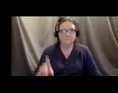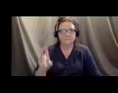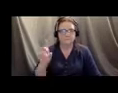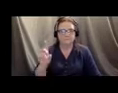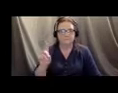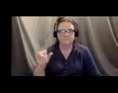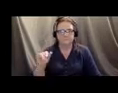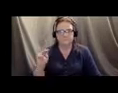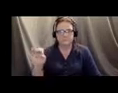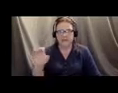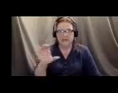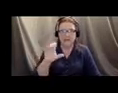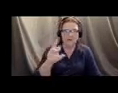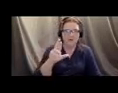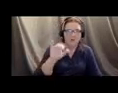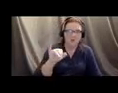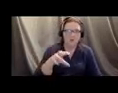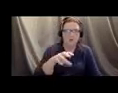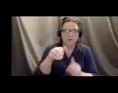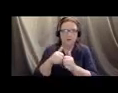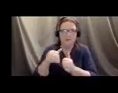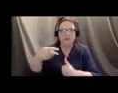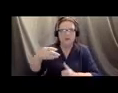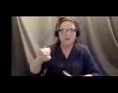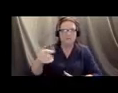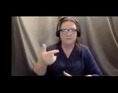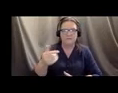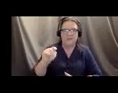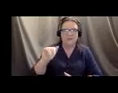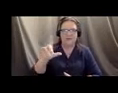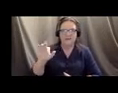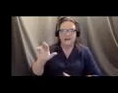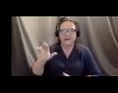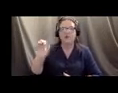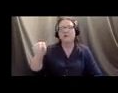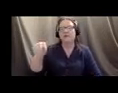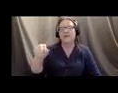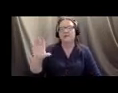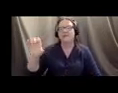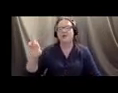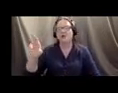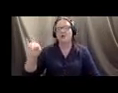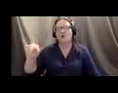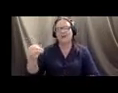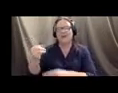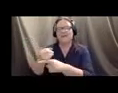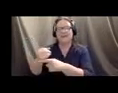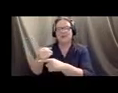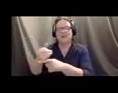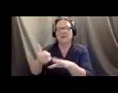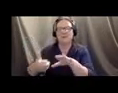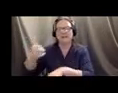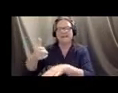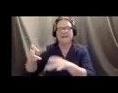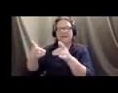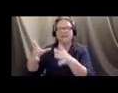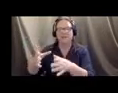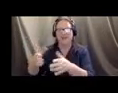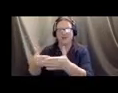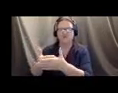Corey is the new interim executive director. Sharon Brisolara: Wonderful.